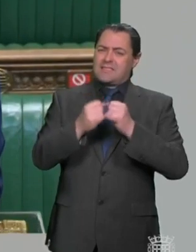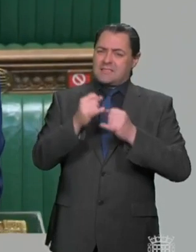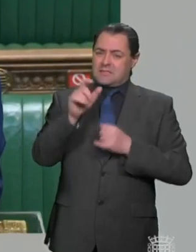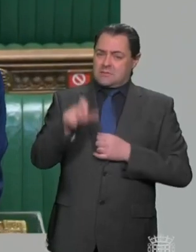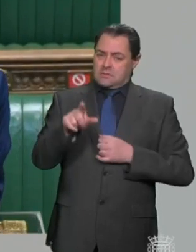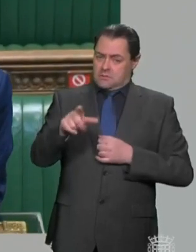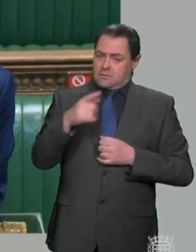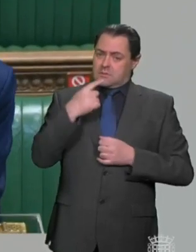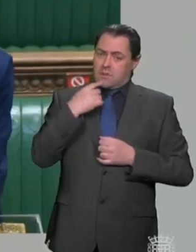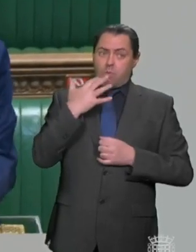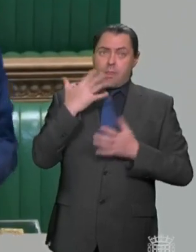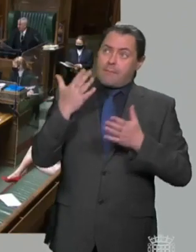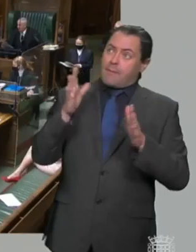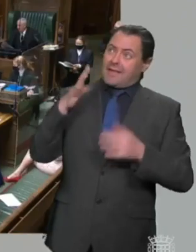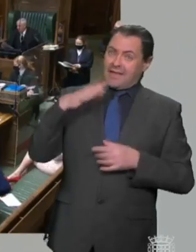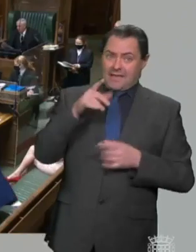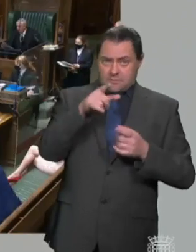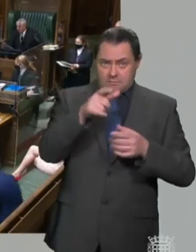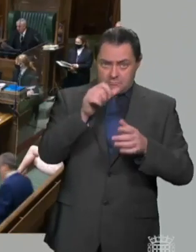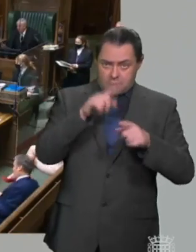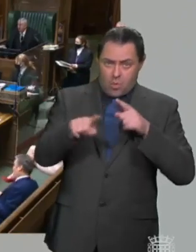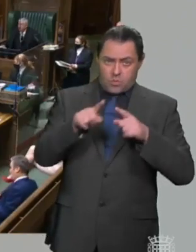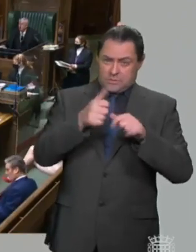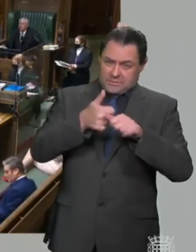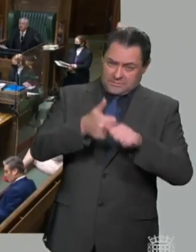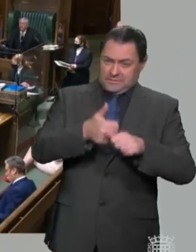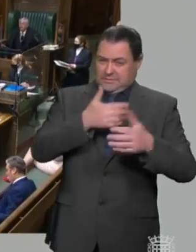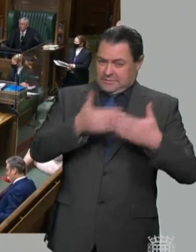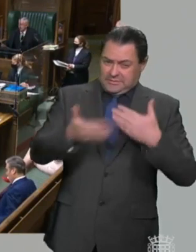Does the Prime Minister agree with that? >> The Prime Minister